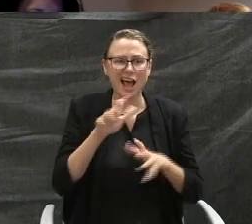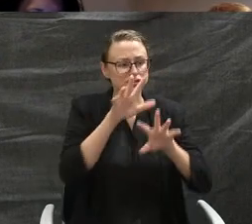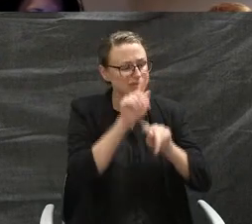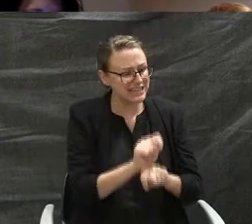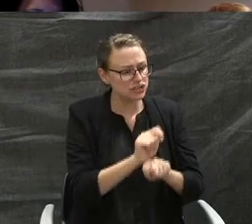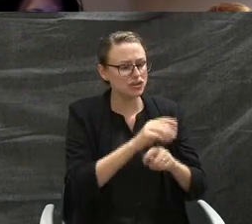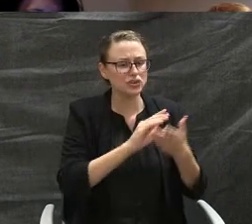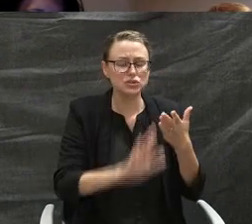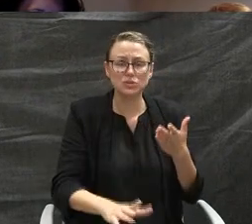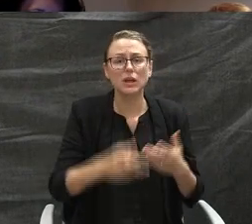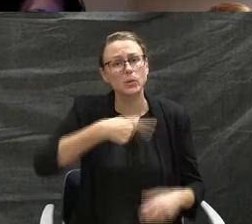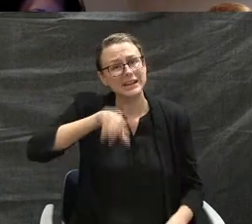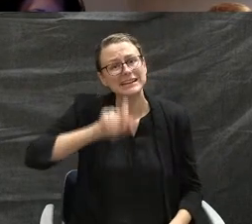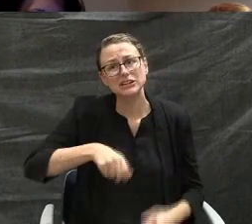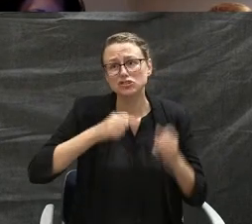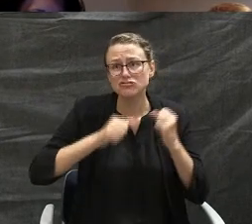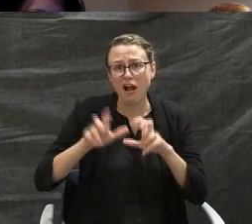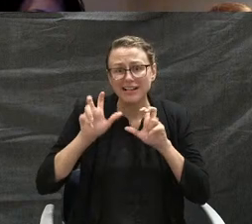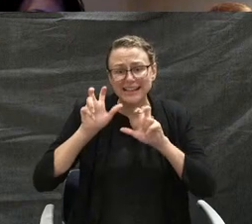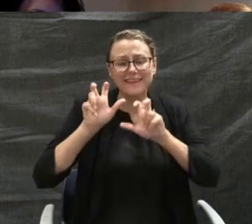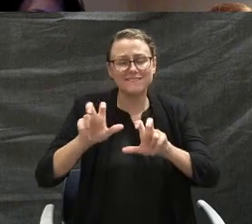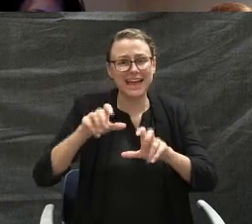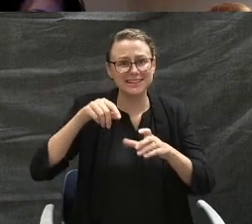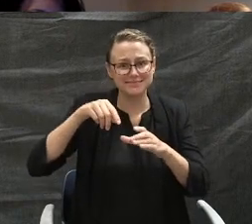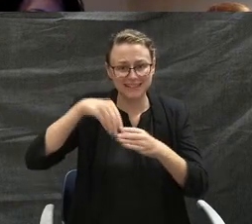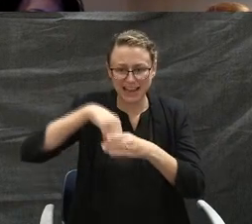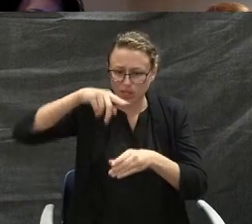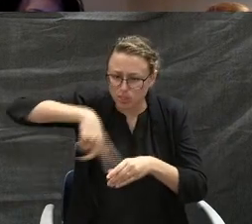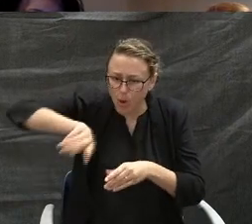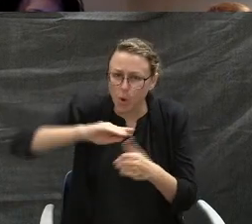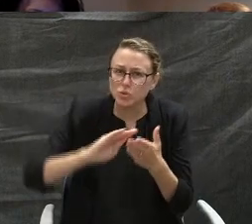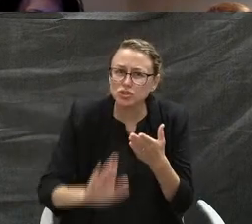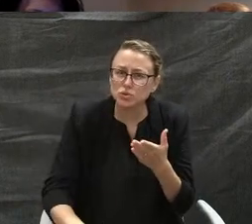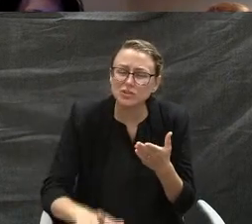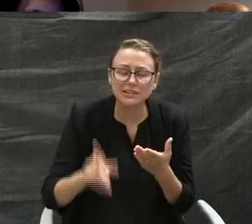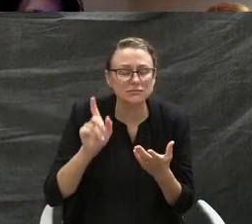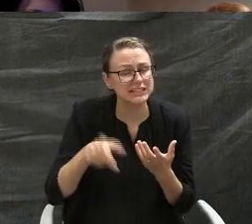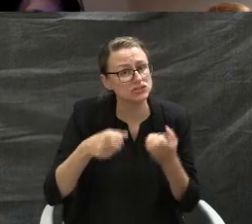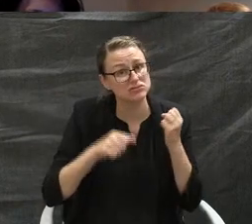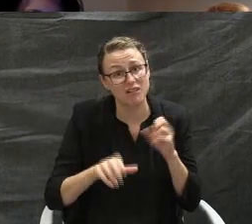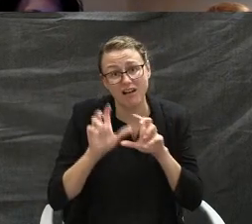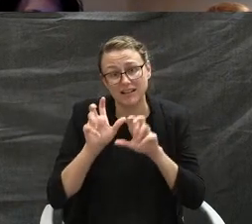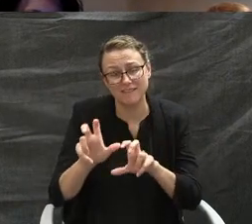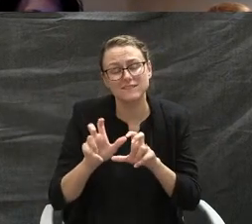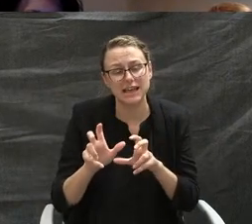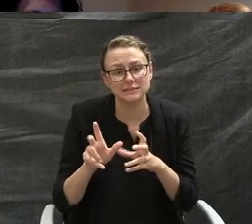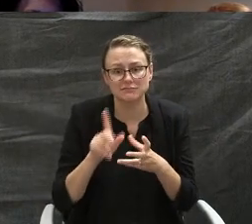those and but I trust that doctor Peterson put forward. We're going to invest in that. We're going to really keep